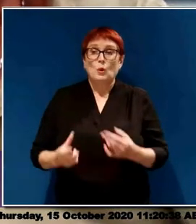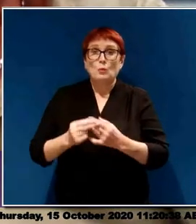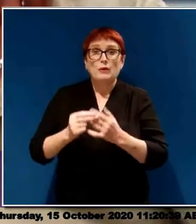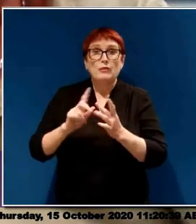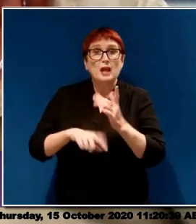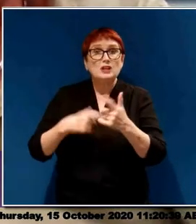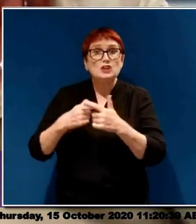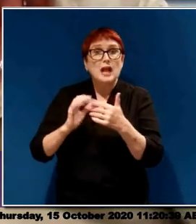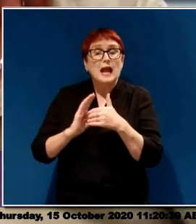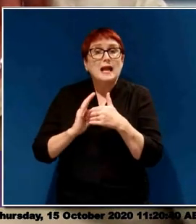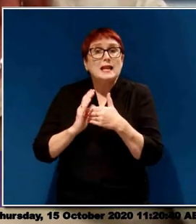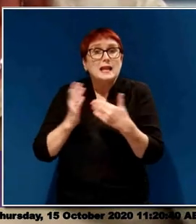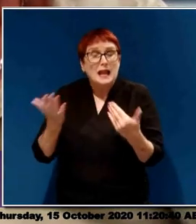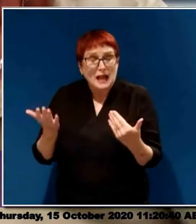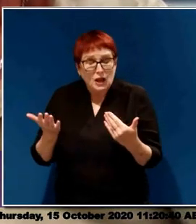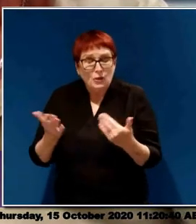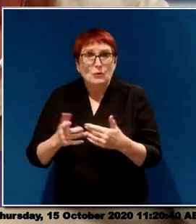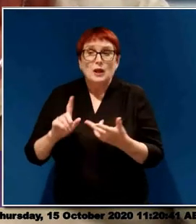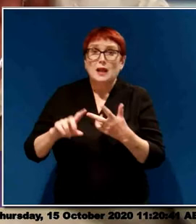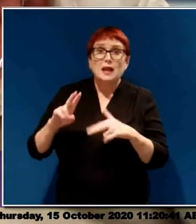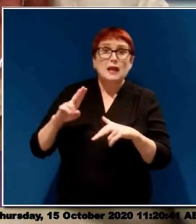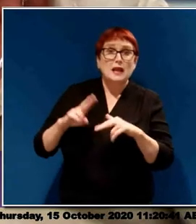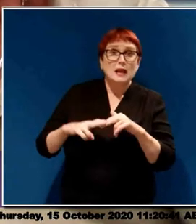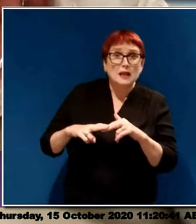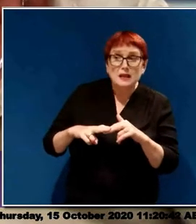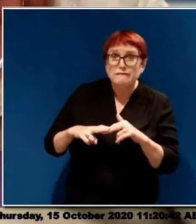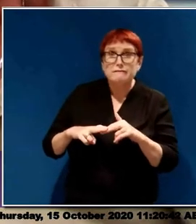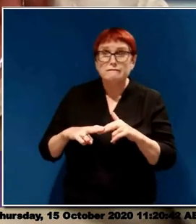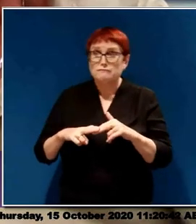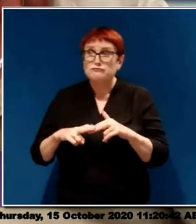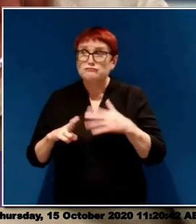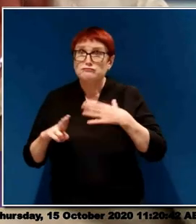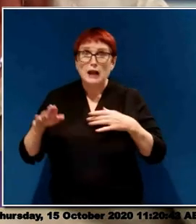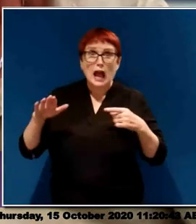if he does come out and we go to the shops, he left school a long time ago,